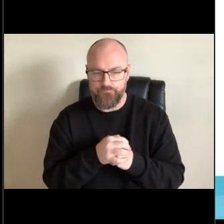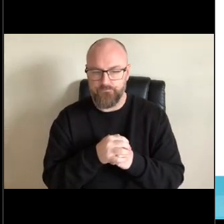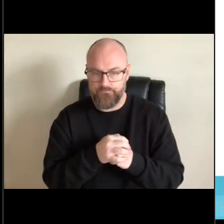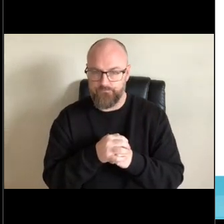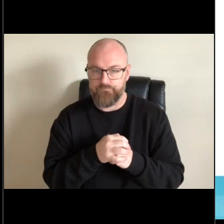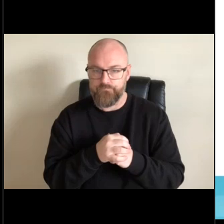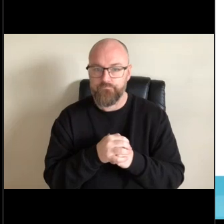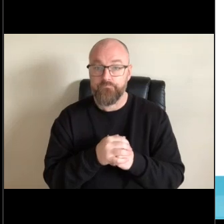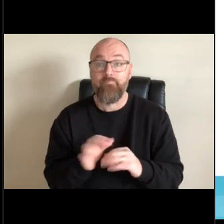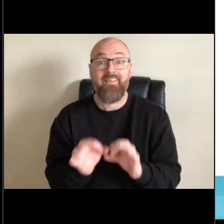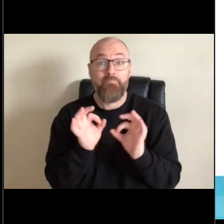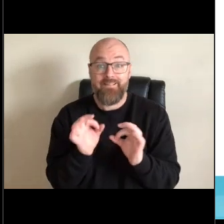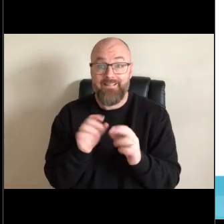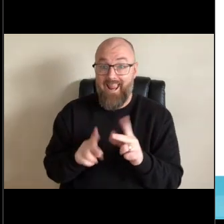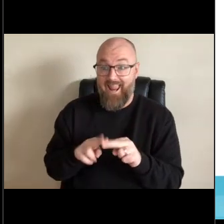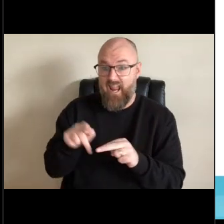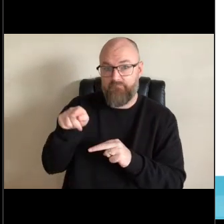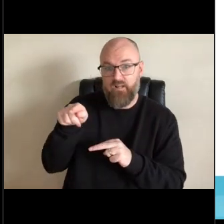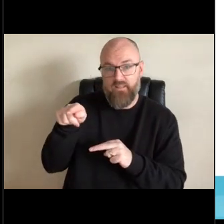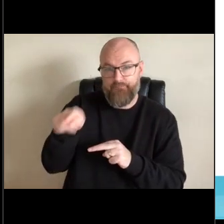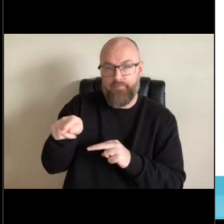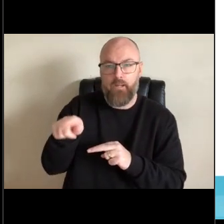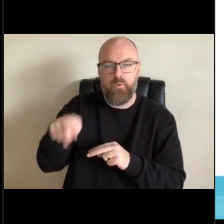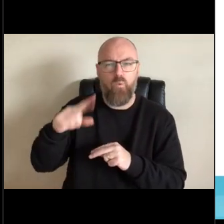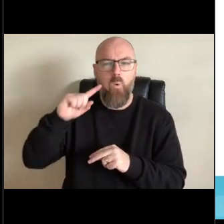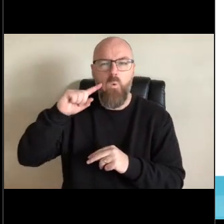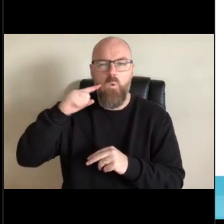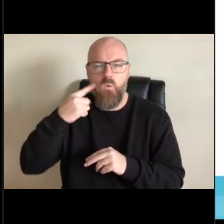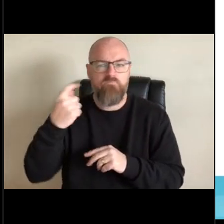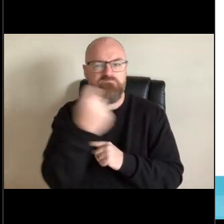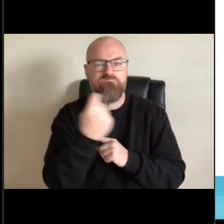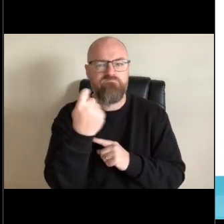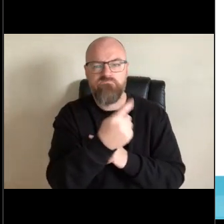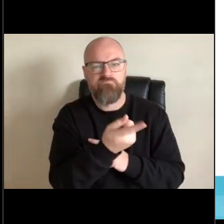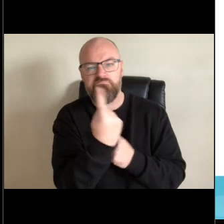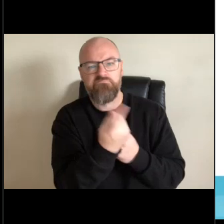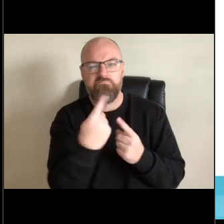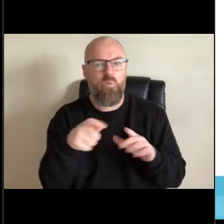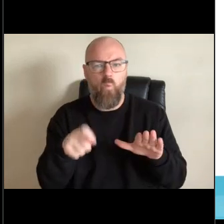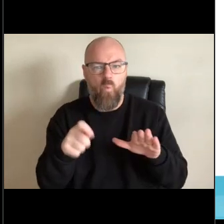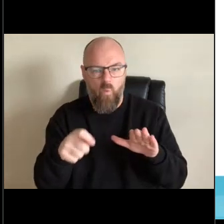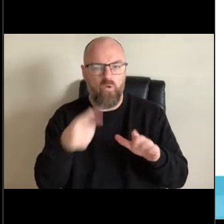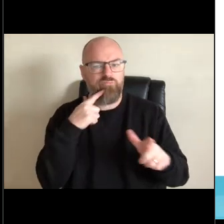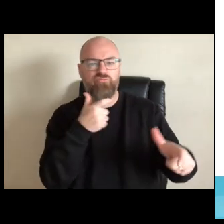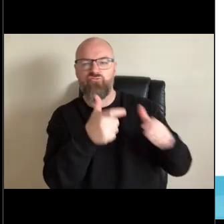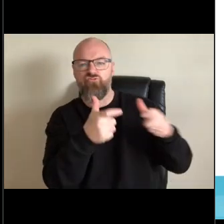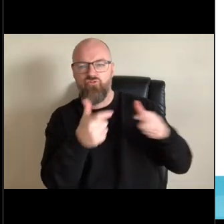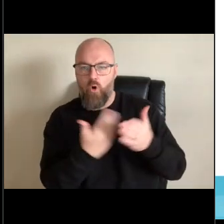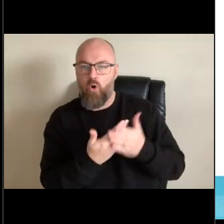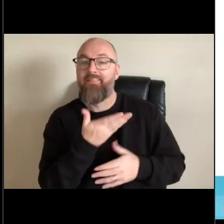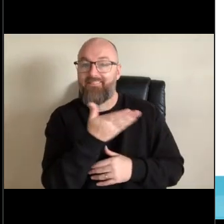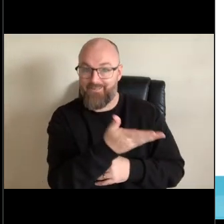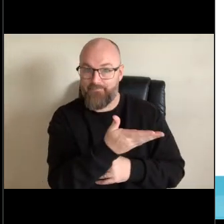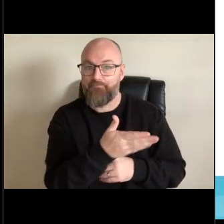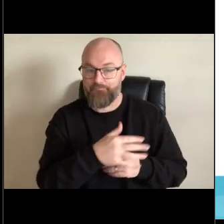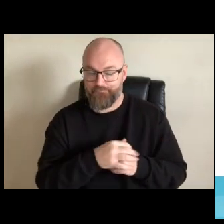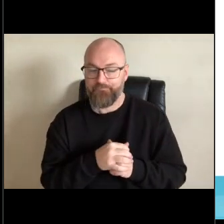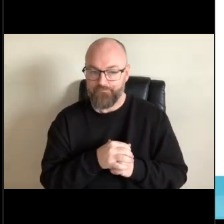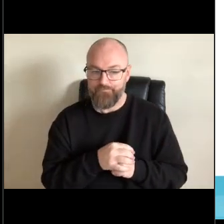using proceedings to um coerce or control their other party they will um be dealt with by the